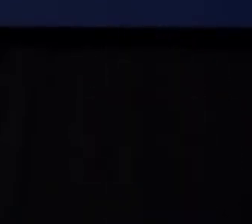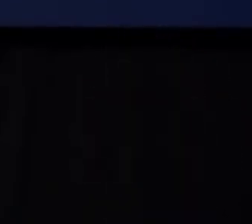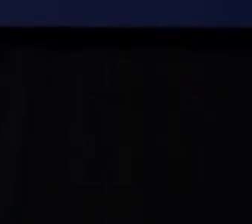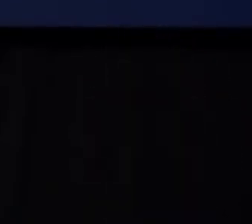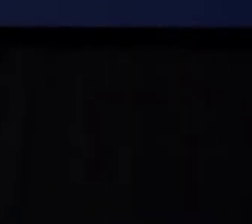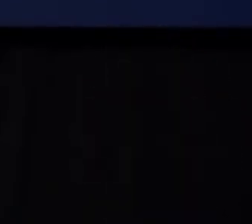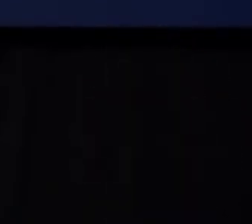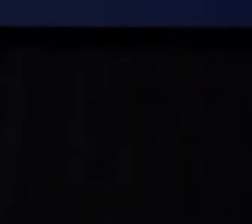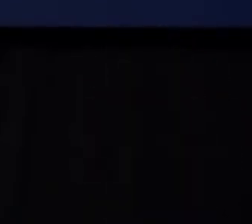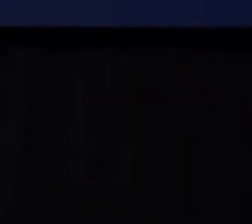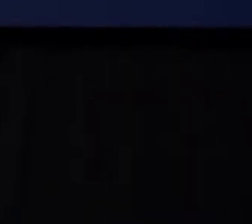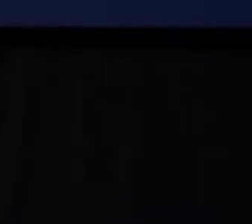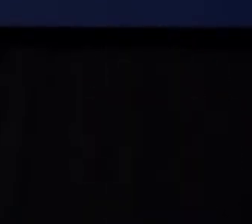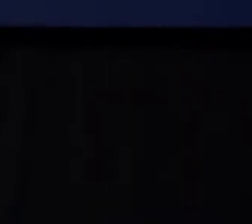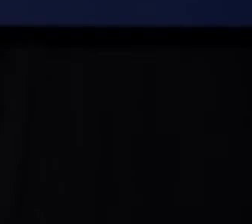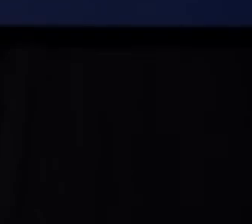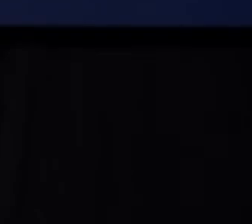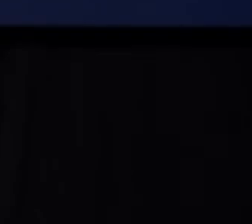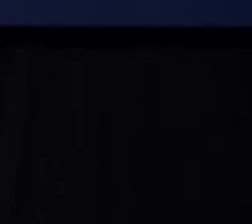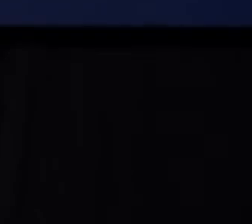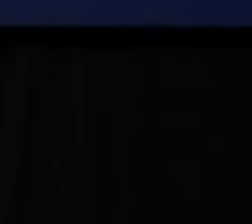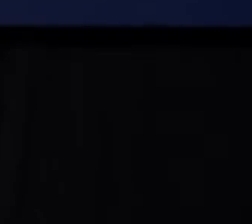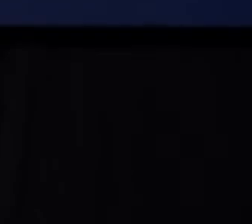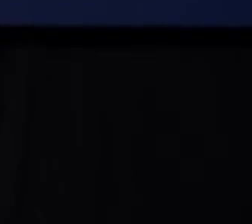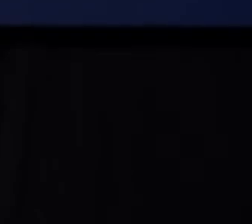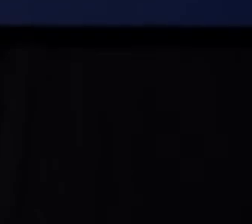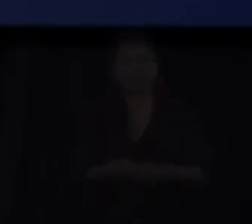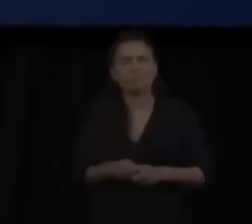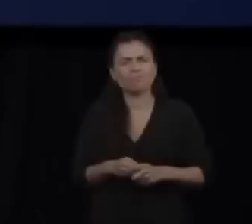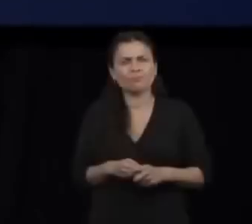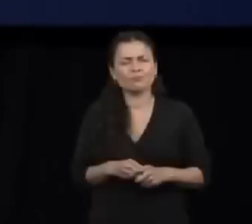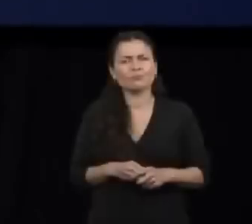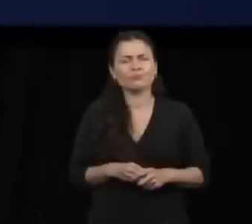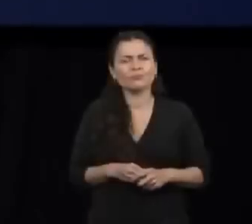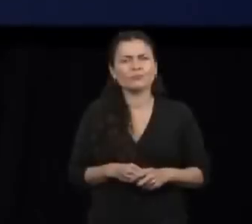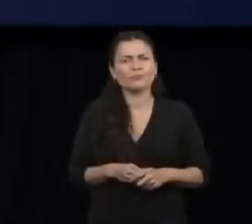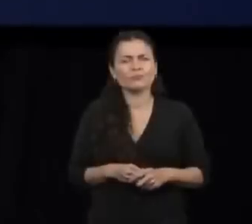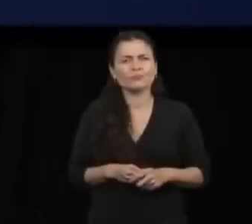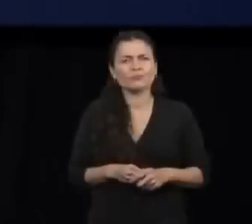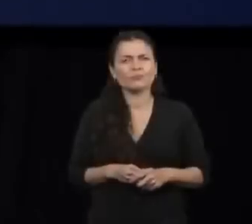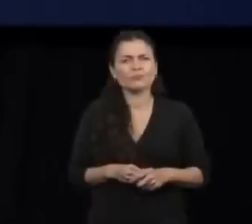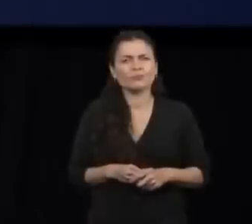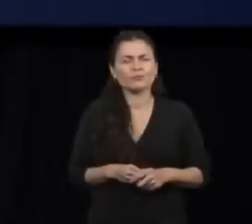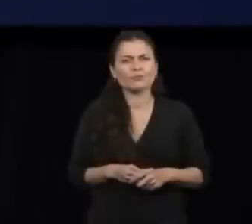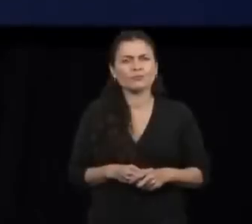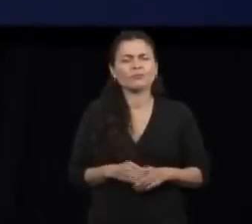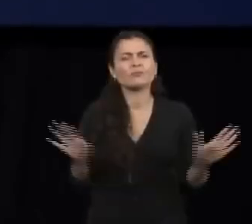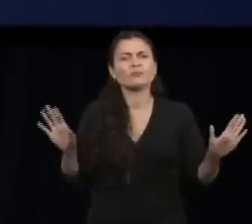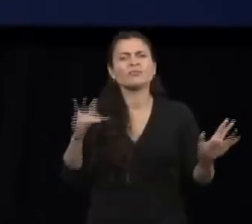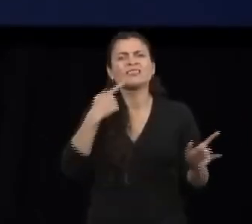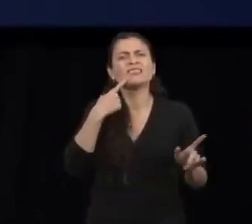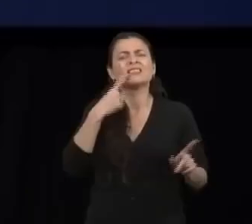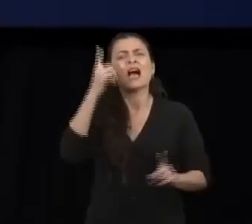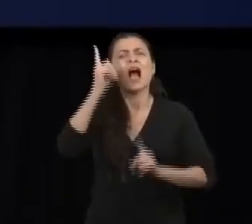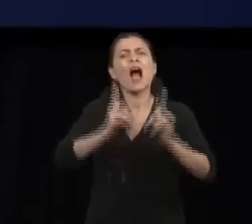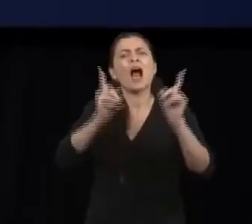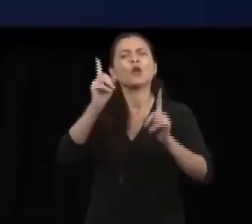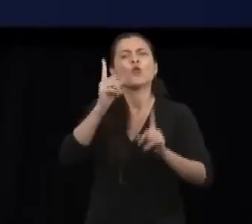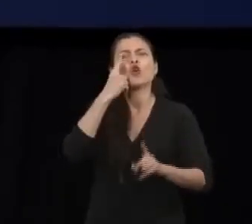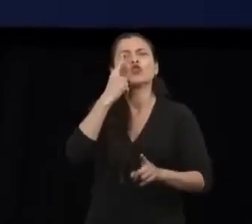In fact, the economists